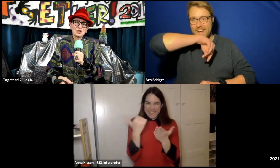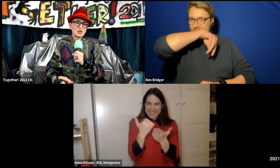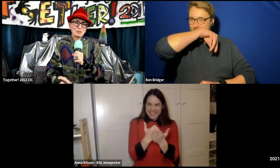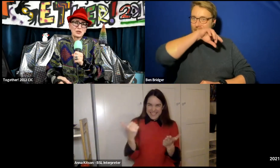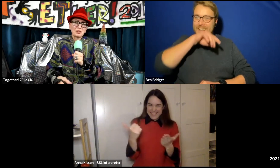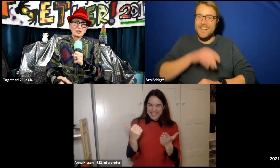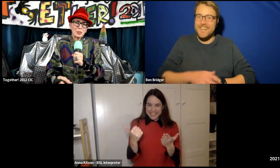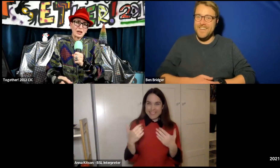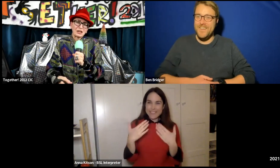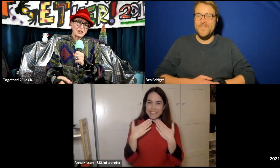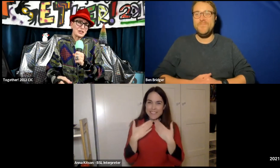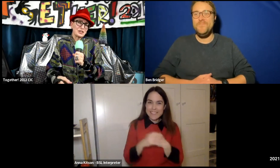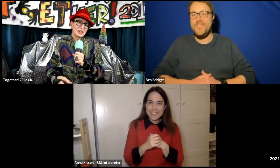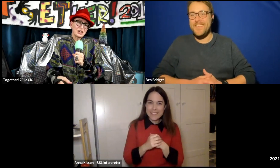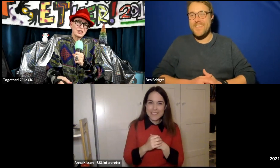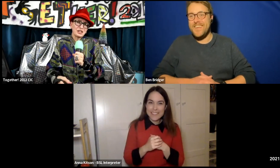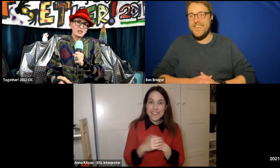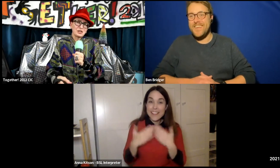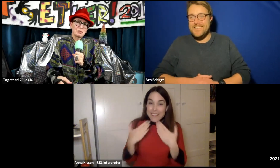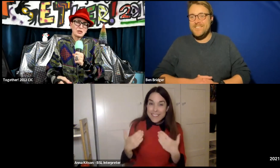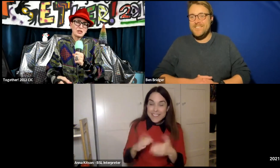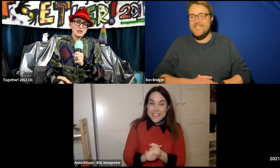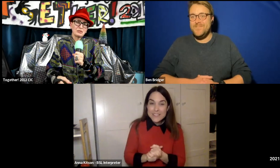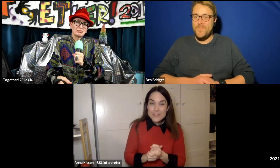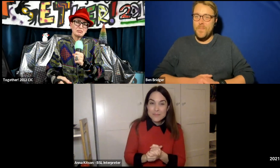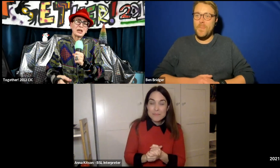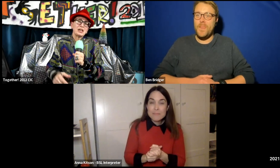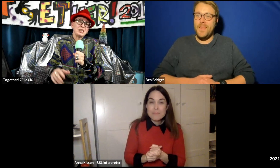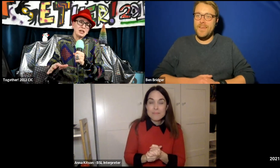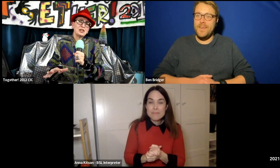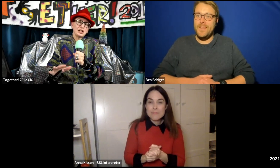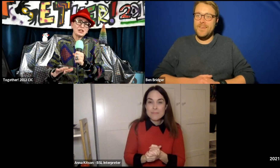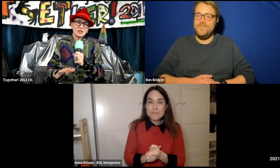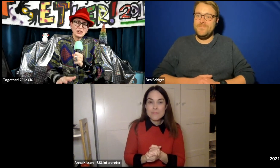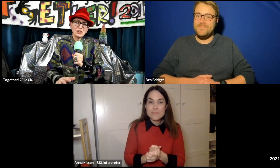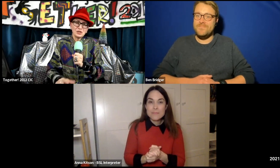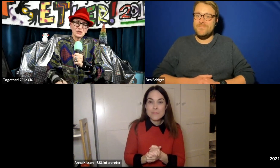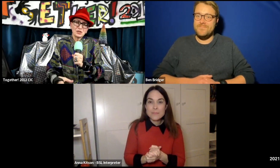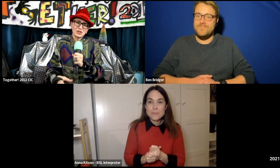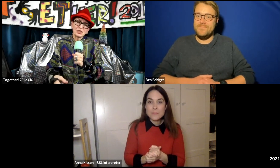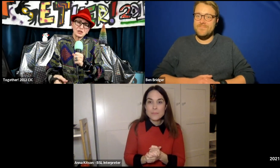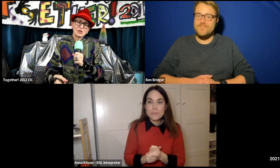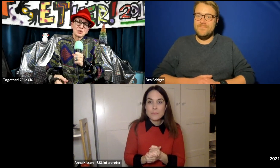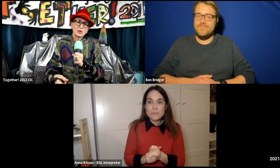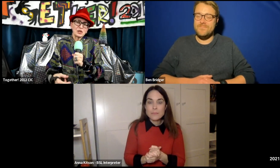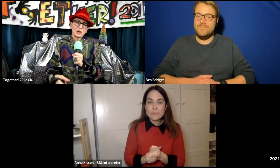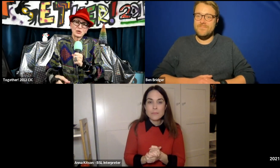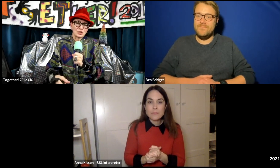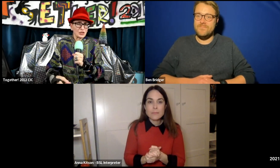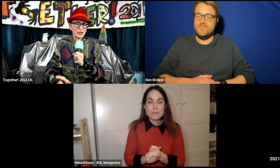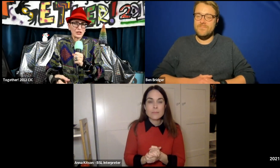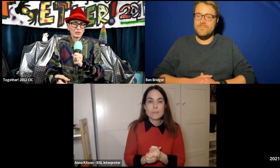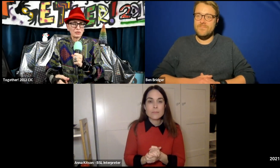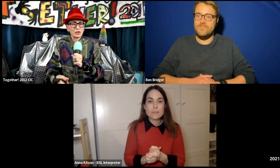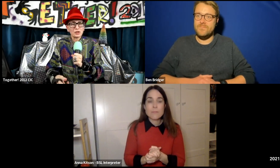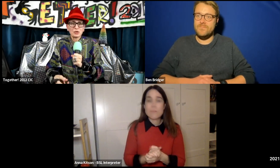Jemima, it continues to sadden us that we can't just hand out refreshments